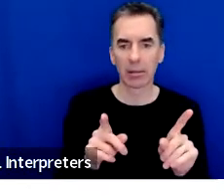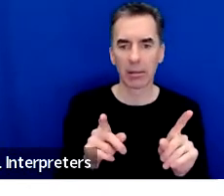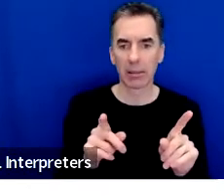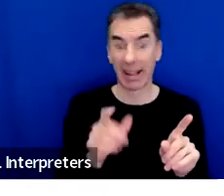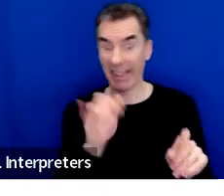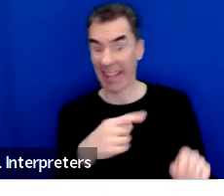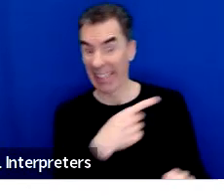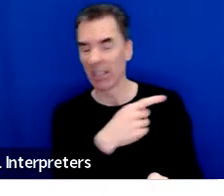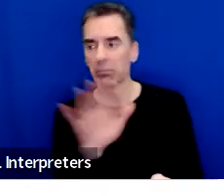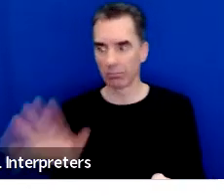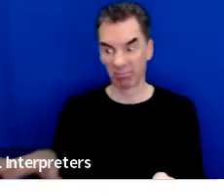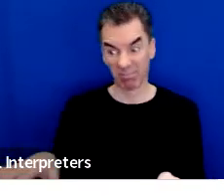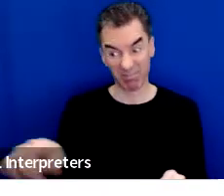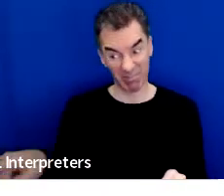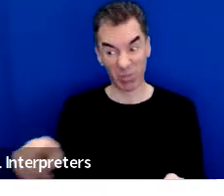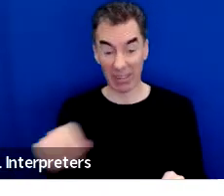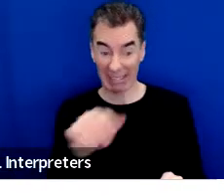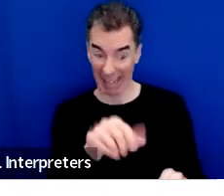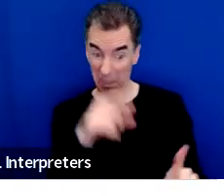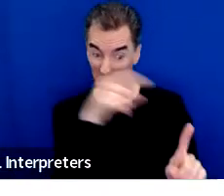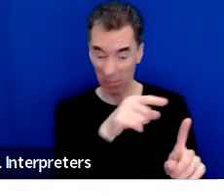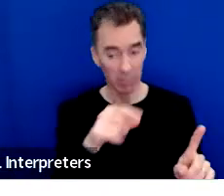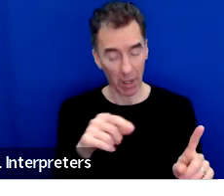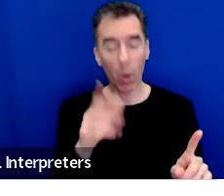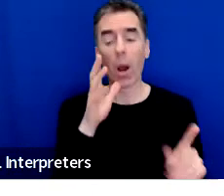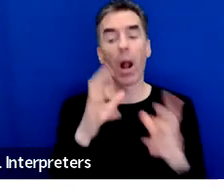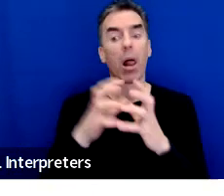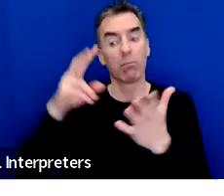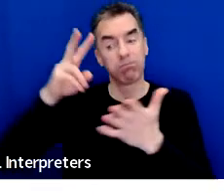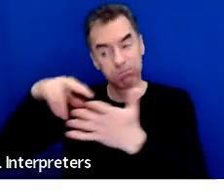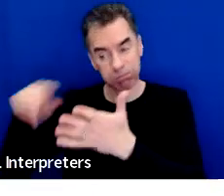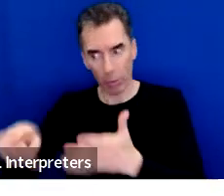that is hard to read and so be ready for it. Take notes.